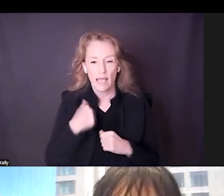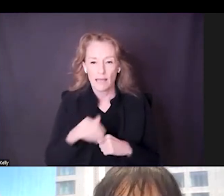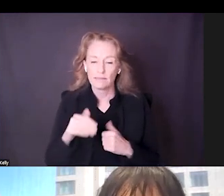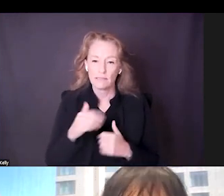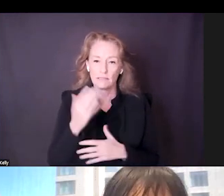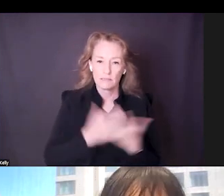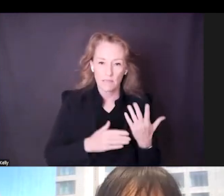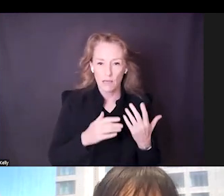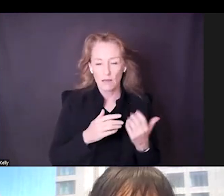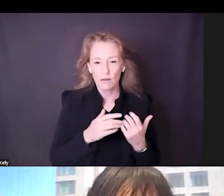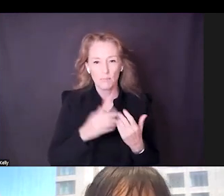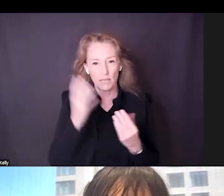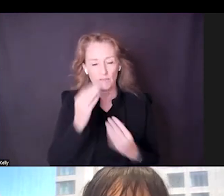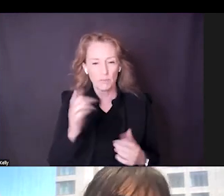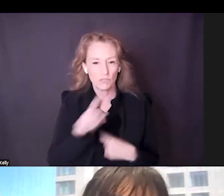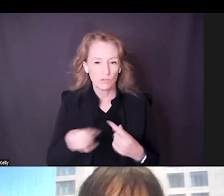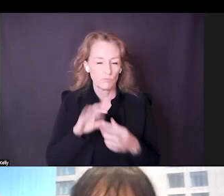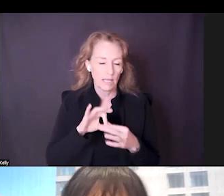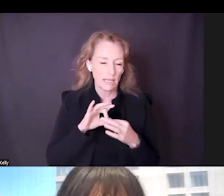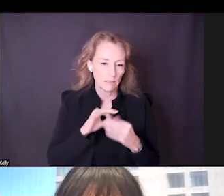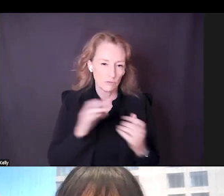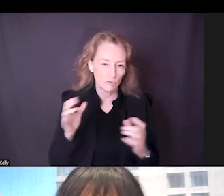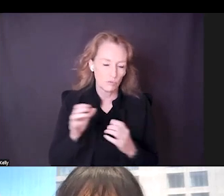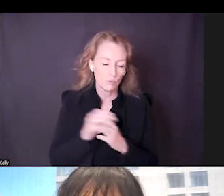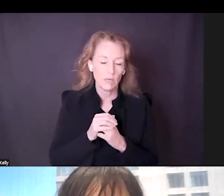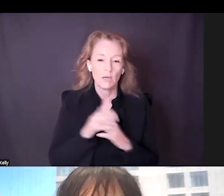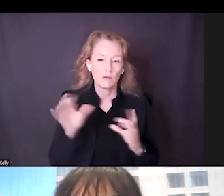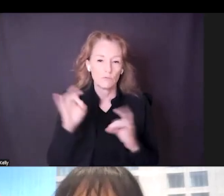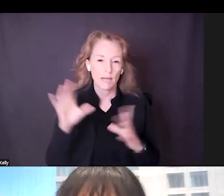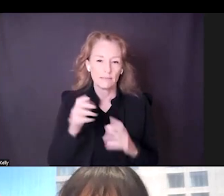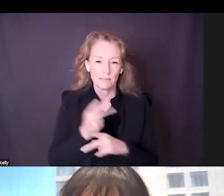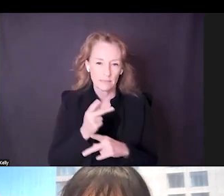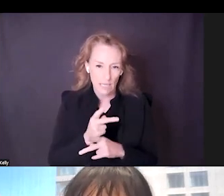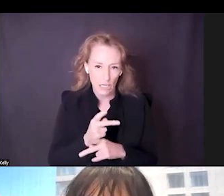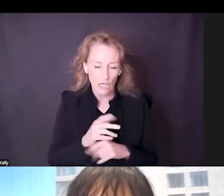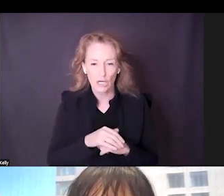WE EXPECTED TALK AND AMENDMENTS THAT MIGHT MAKE IT THROUGH.